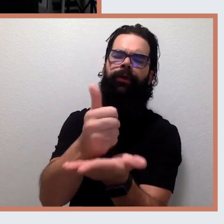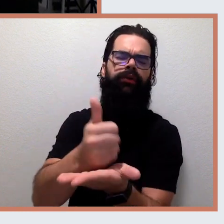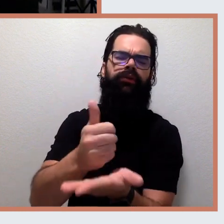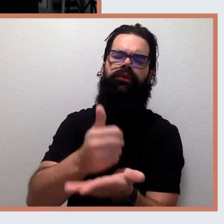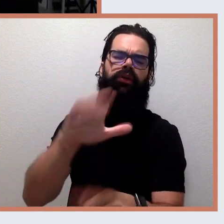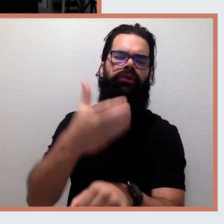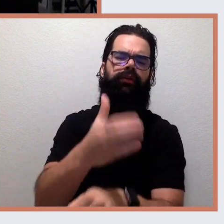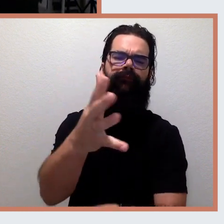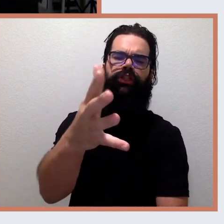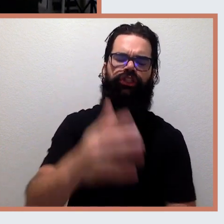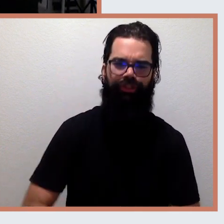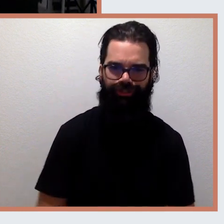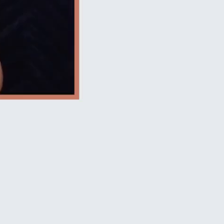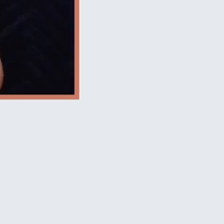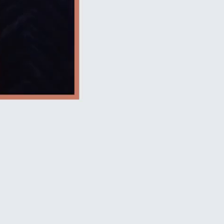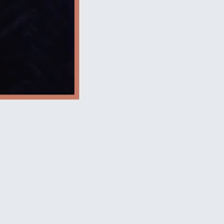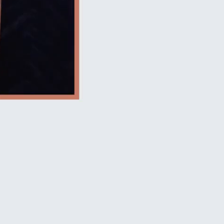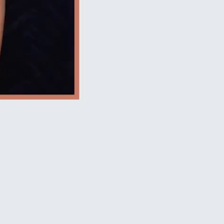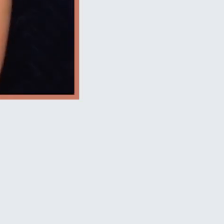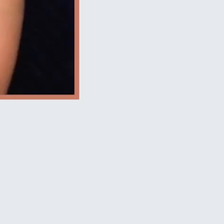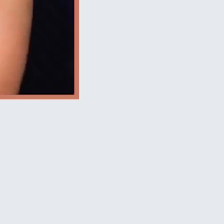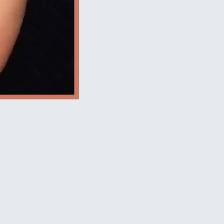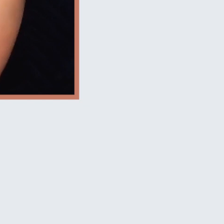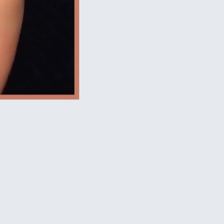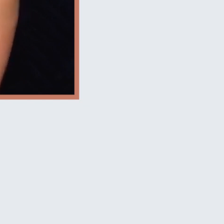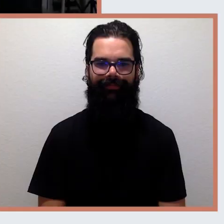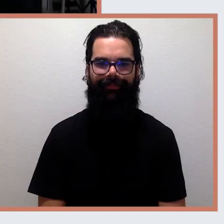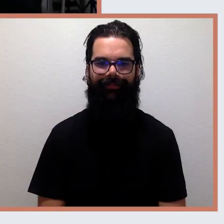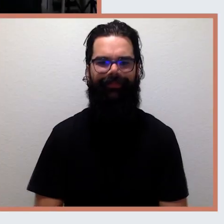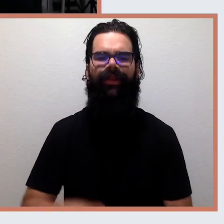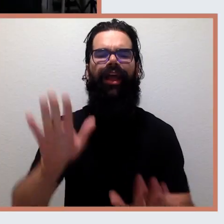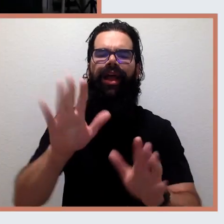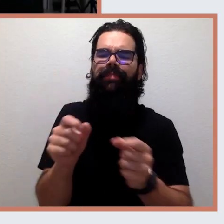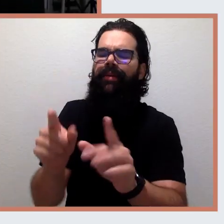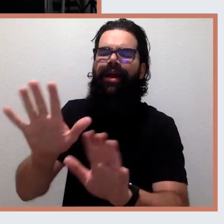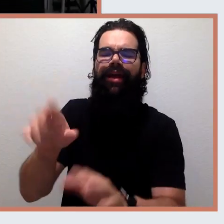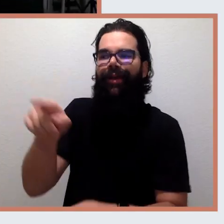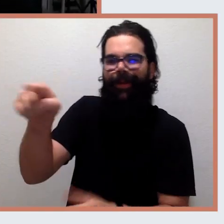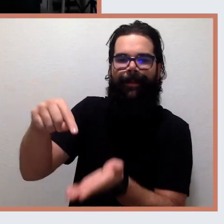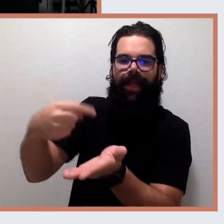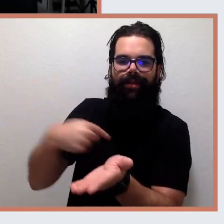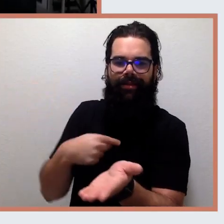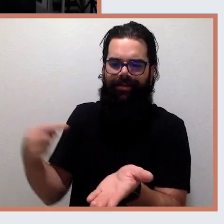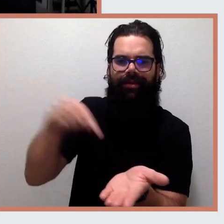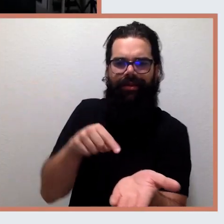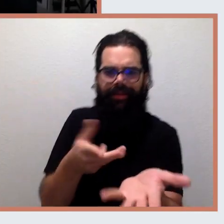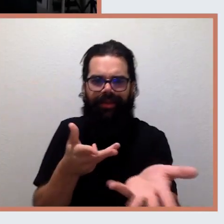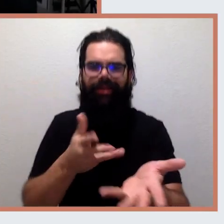Don't help her, no, Carly, don't. This is why she's my other half, she gets me. I, yeah, look, I'm just pouting because I-- She pays me to say that though, too.